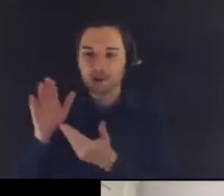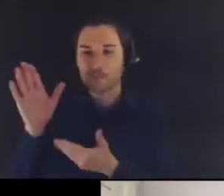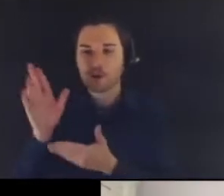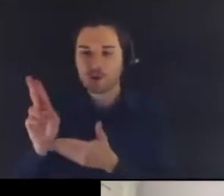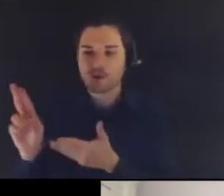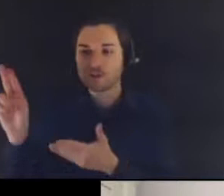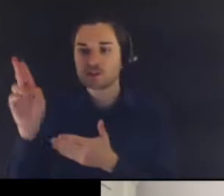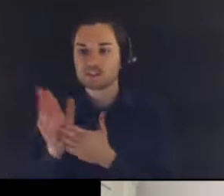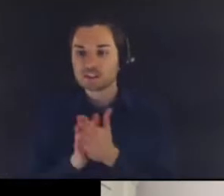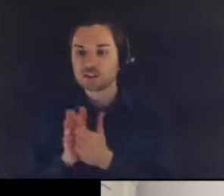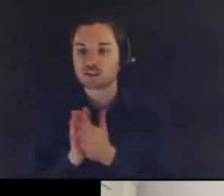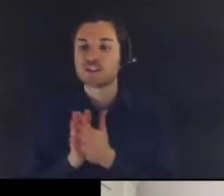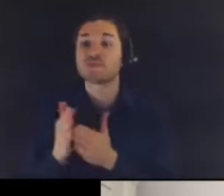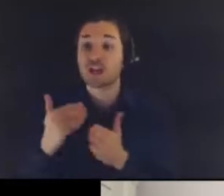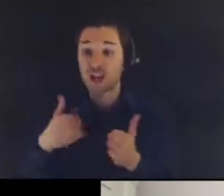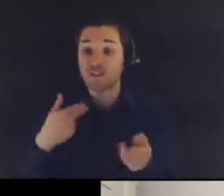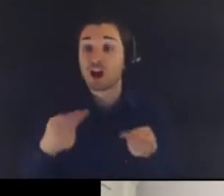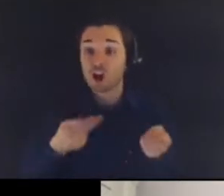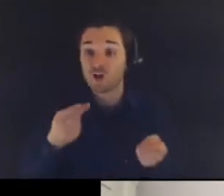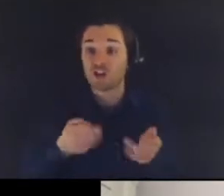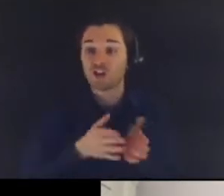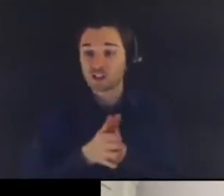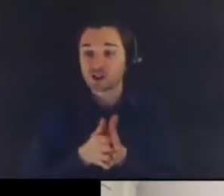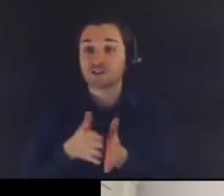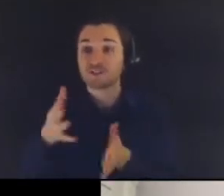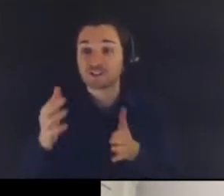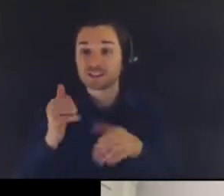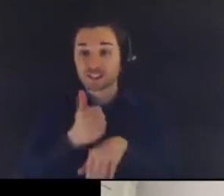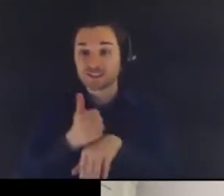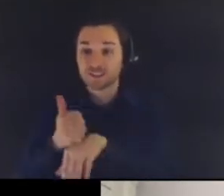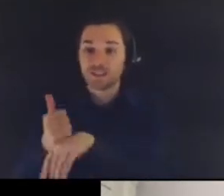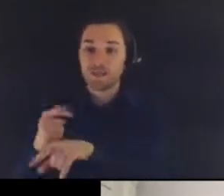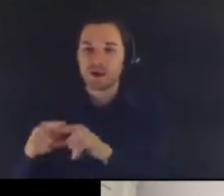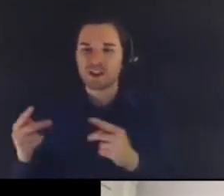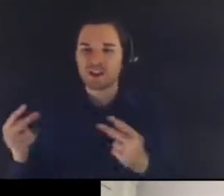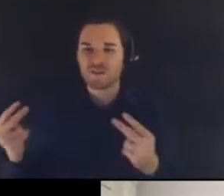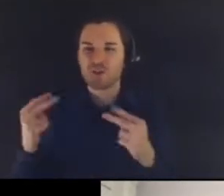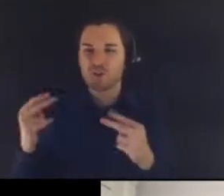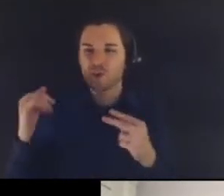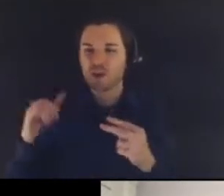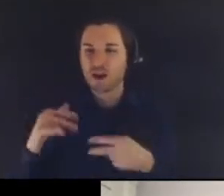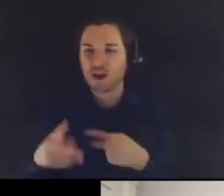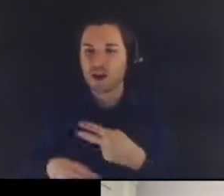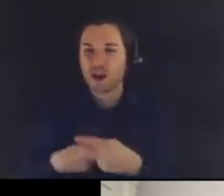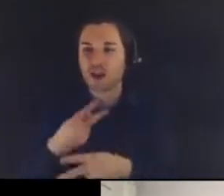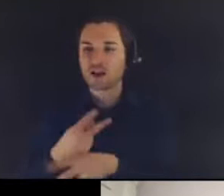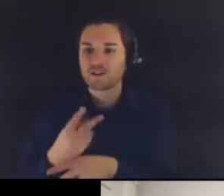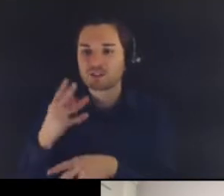s kind of view all these identities . In terms of race, in terms of all these it s interchangeable,